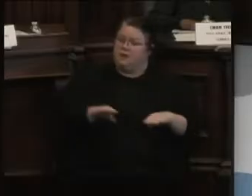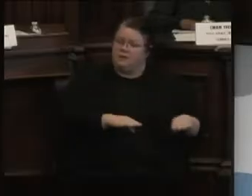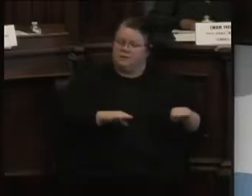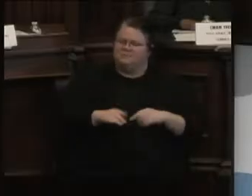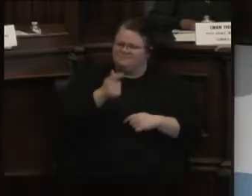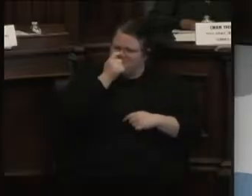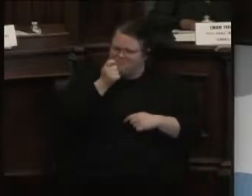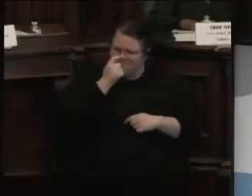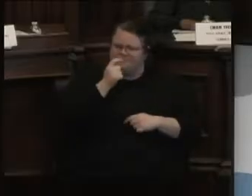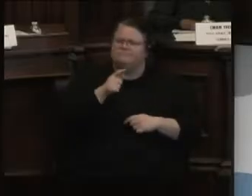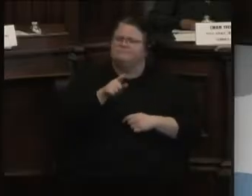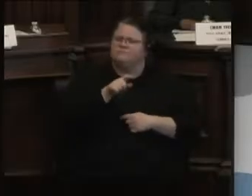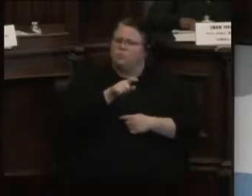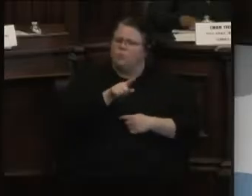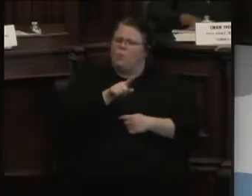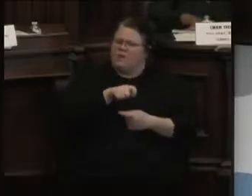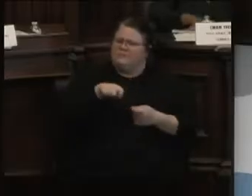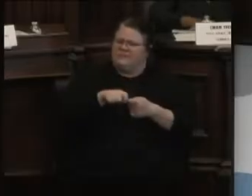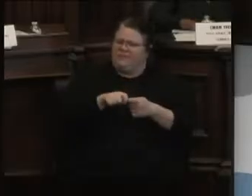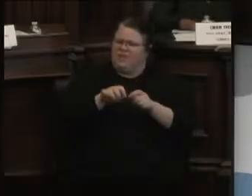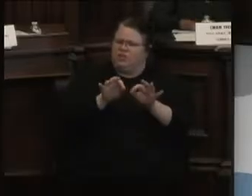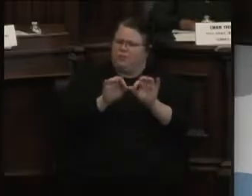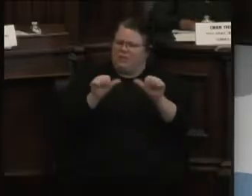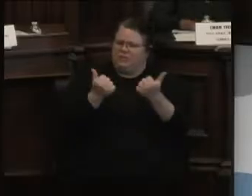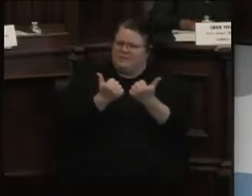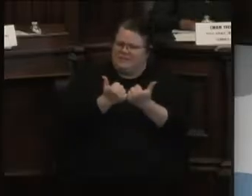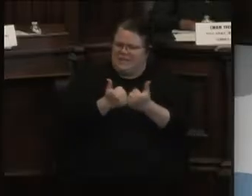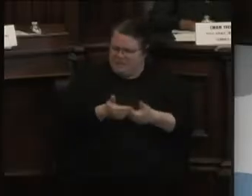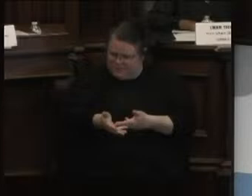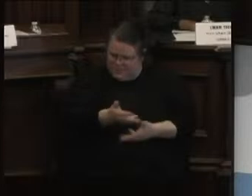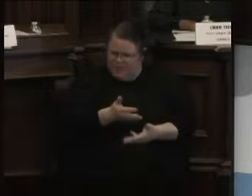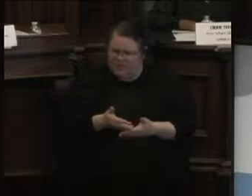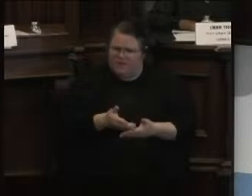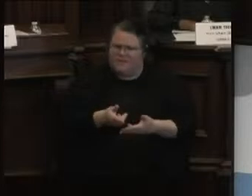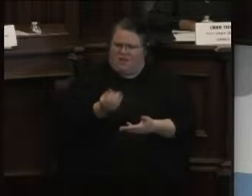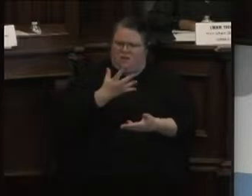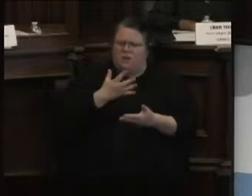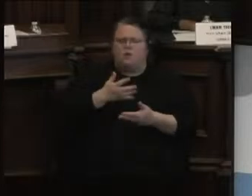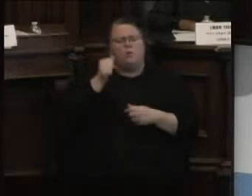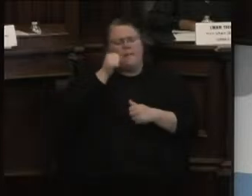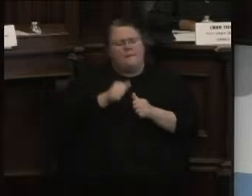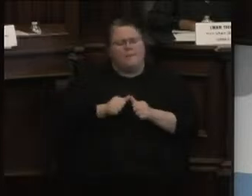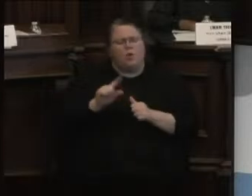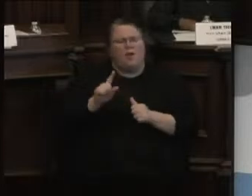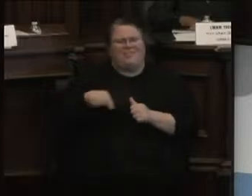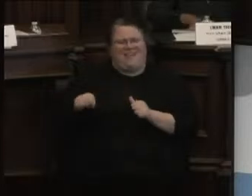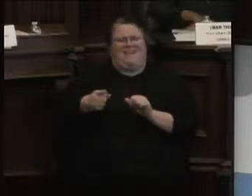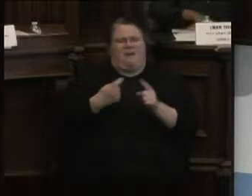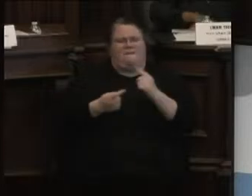satisfied with some of the police conduct. And then I spoke to one of the interpreter